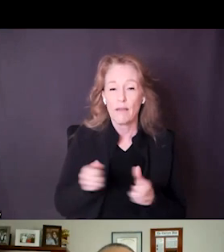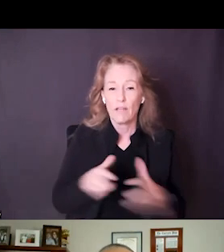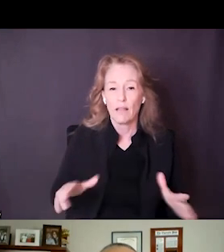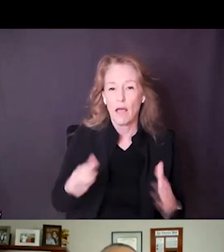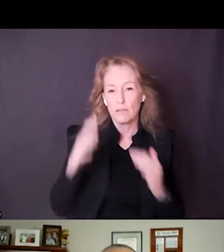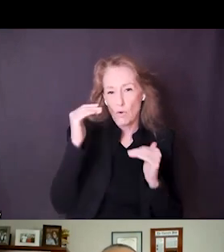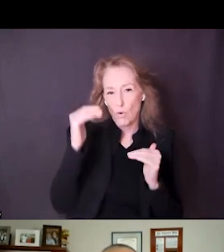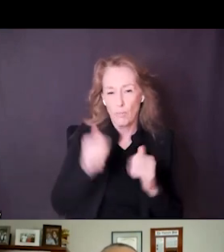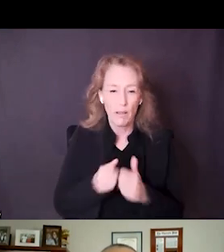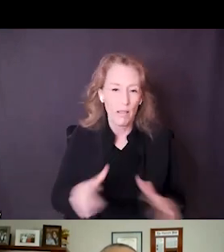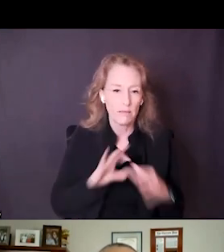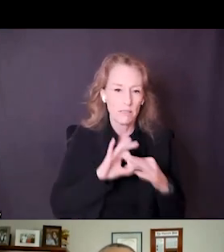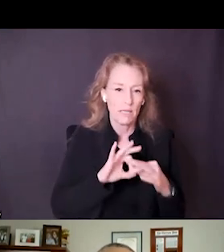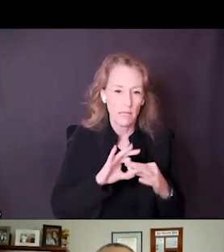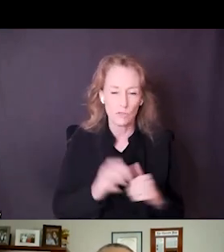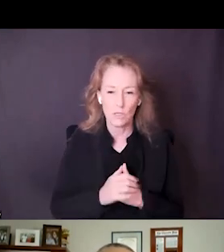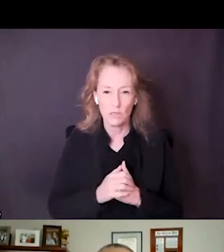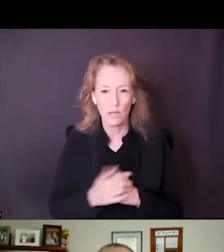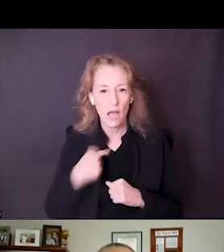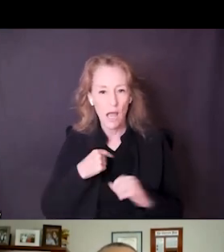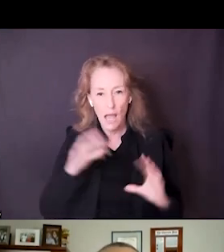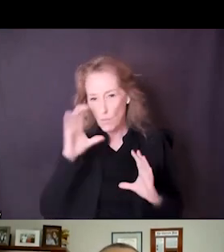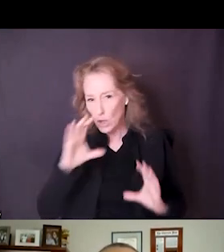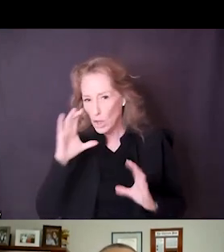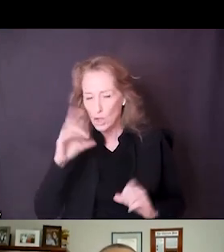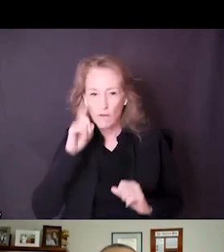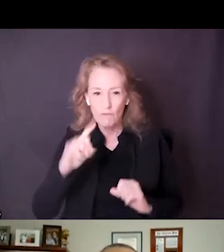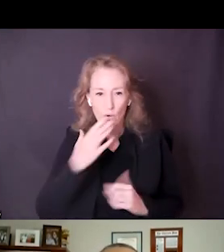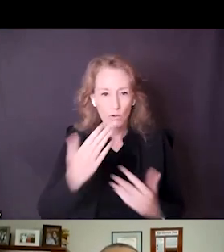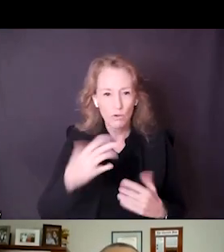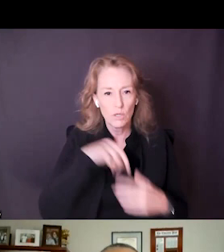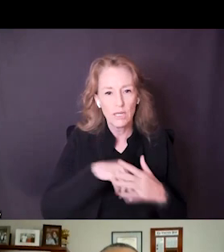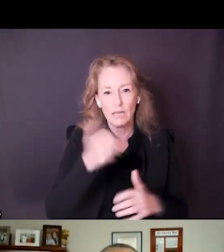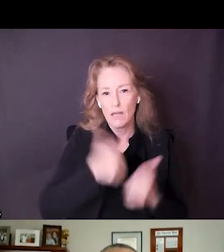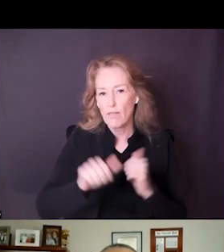I WILL SEEK THE GOOD IN OTHERS AND COMPEL THE GOOD IN OTHERS.